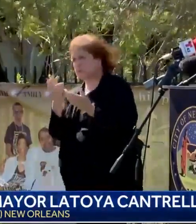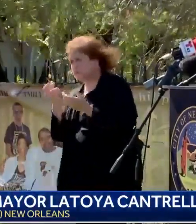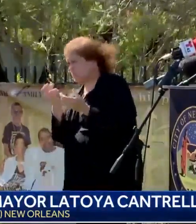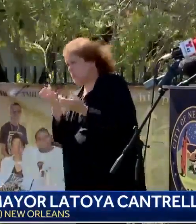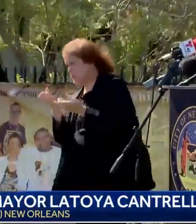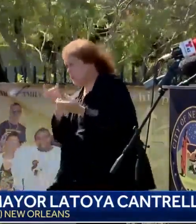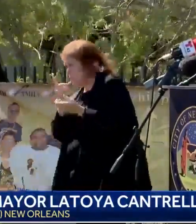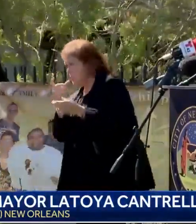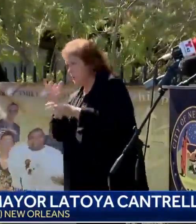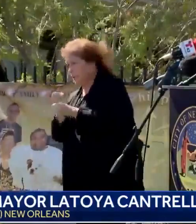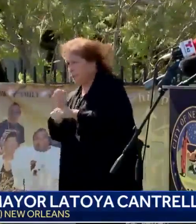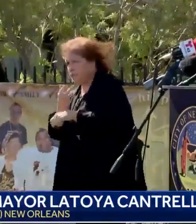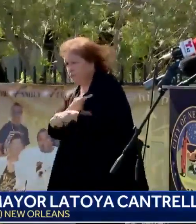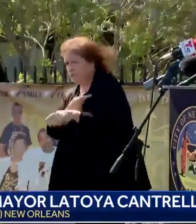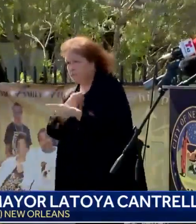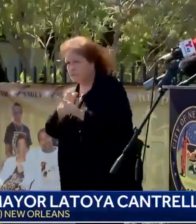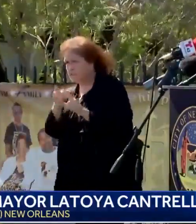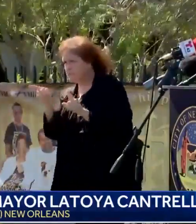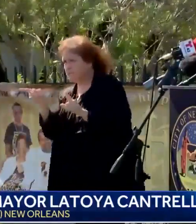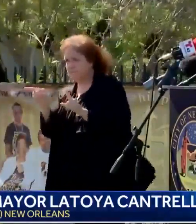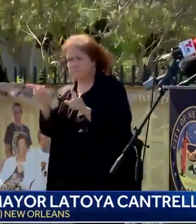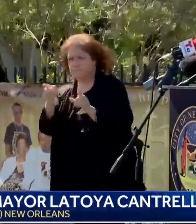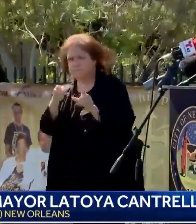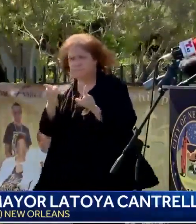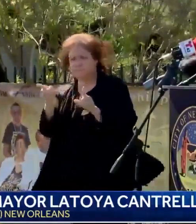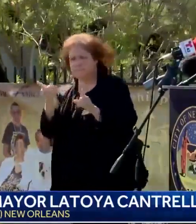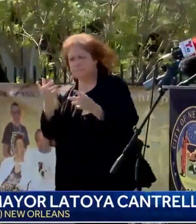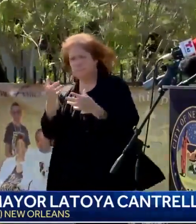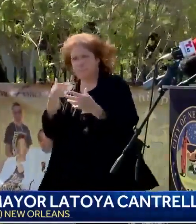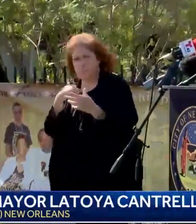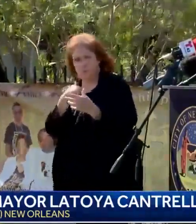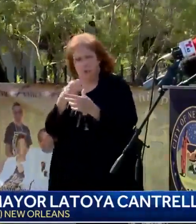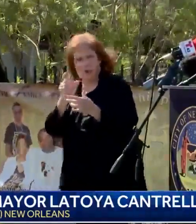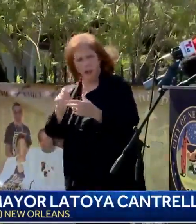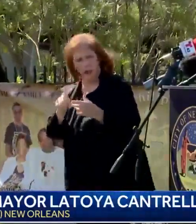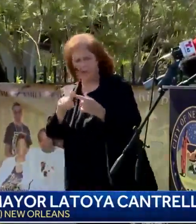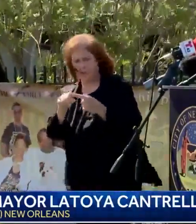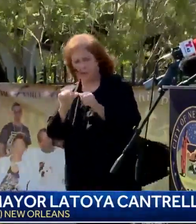ARE GOING EVEN DEEPER TO THE INEQUITIES ABOUT WHO’S TAKING THE VACCINE.